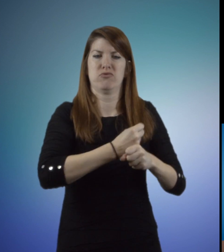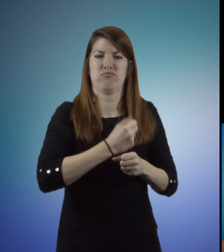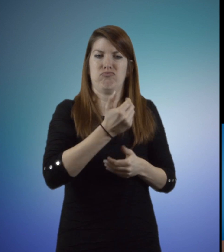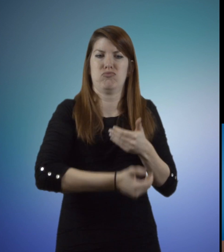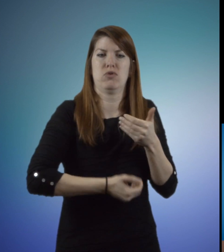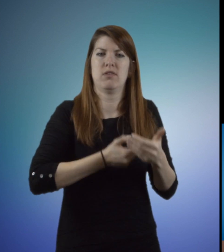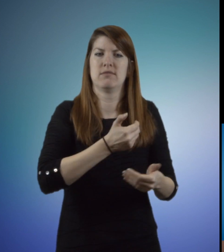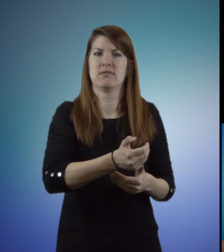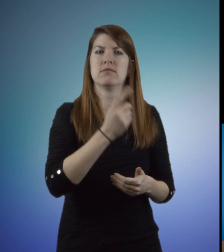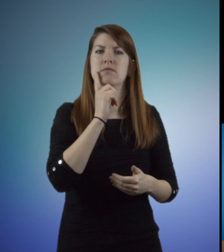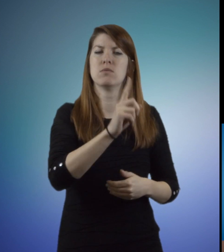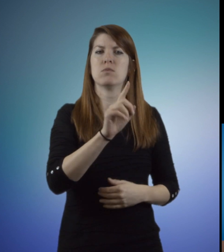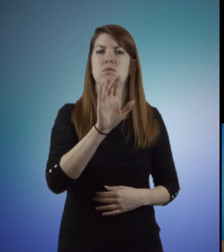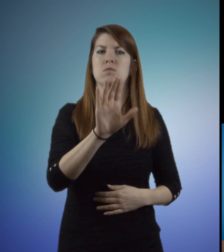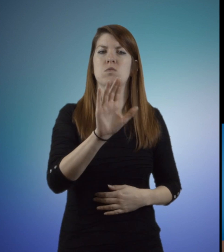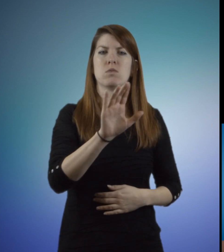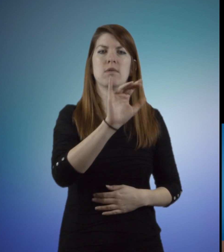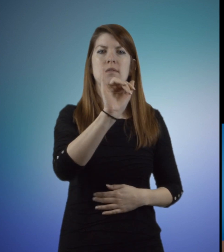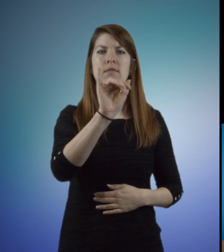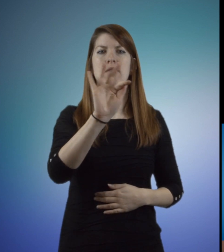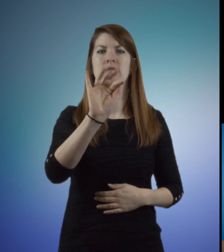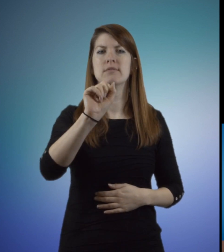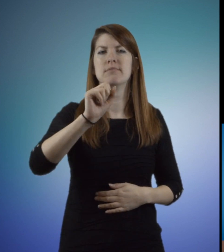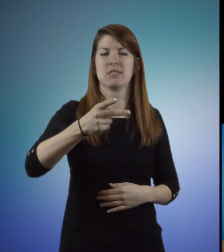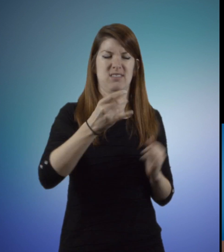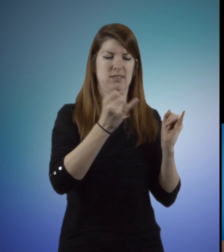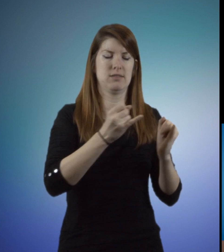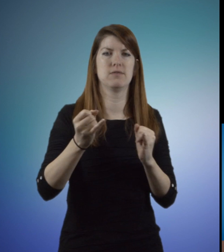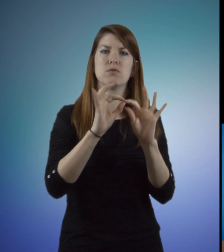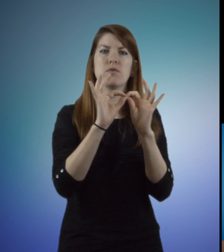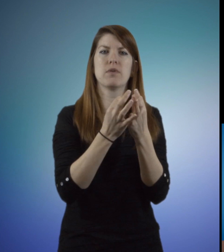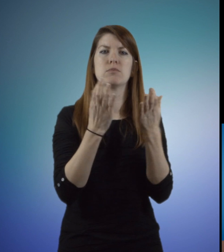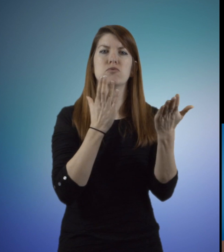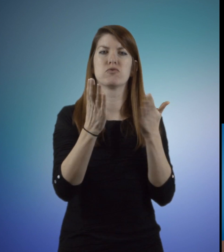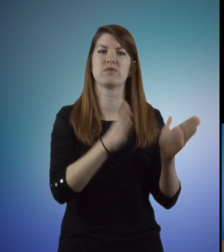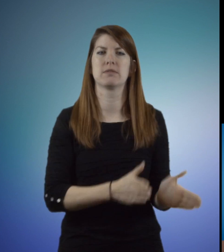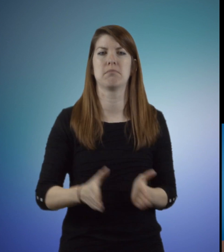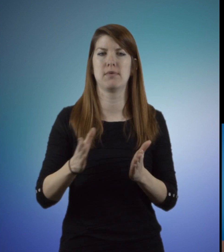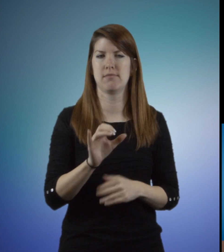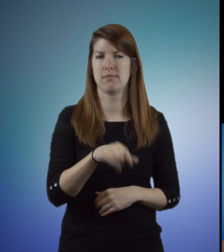that first 3 years of your IFSP or Individual Family Service Plan.